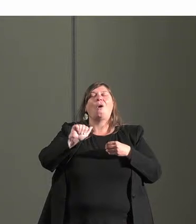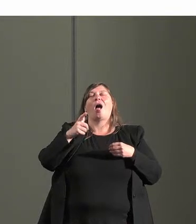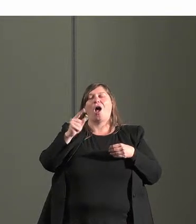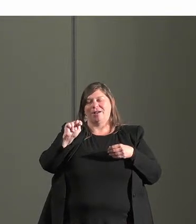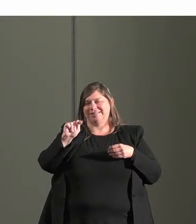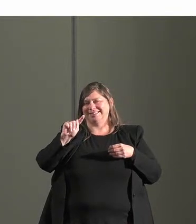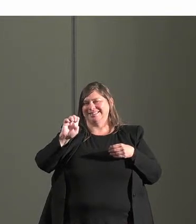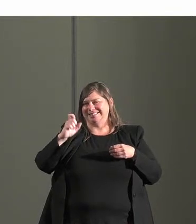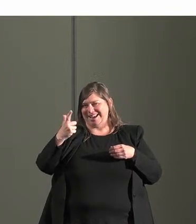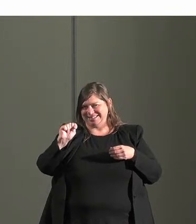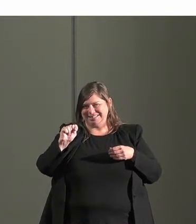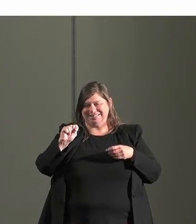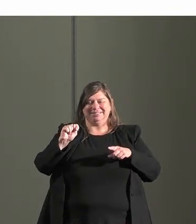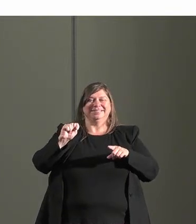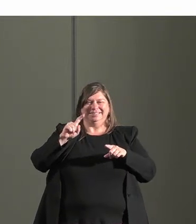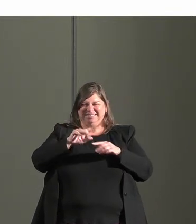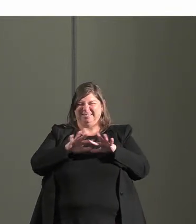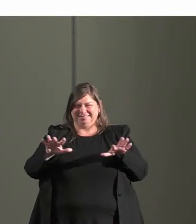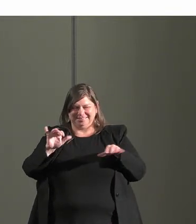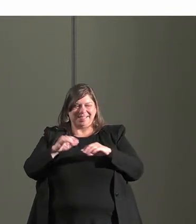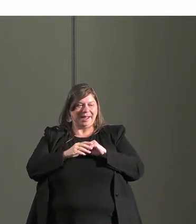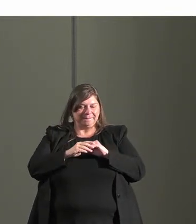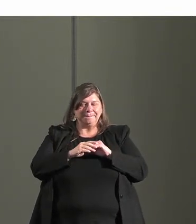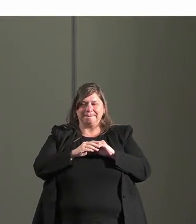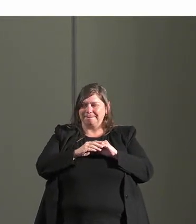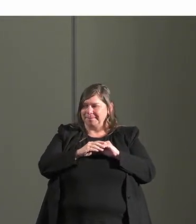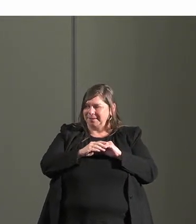to and to add alt-text and make the work product more